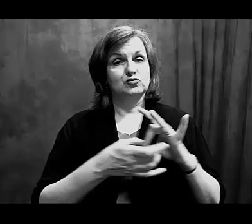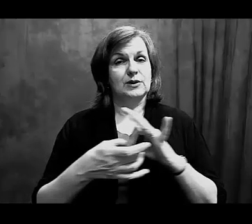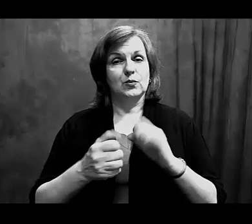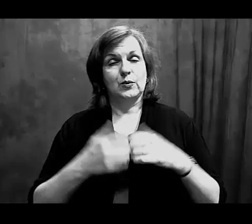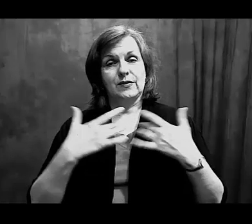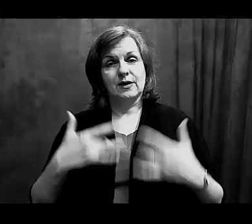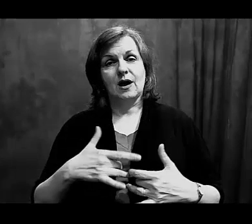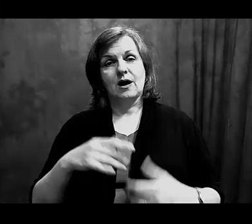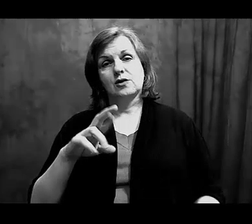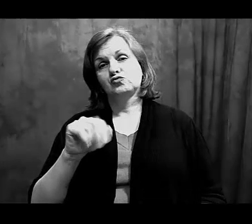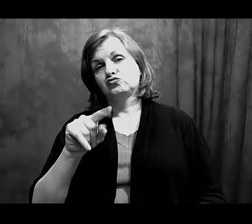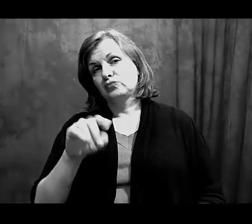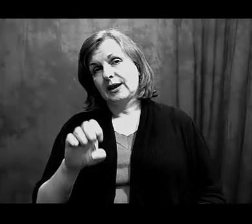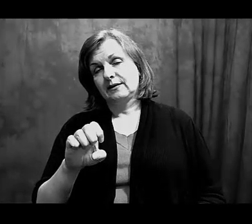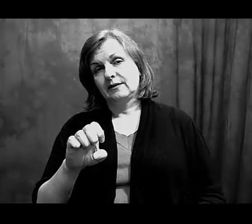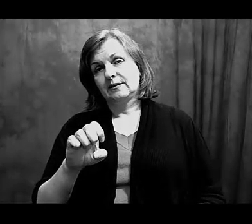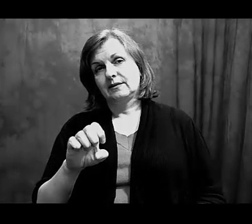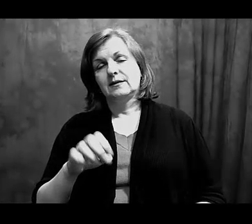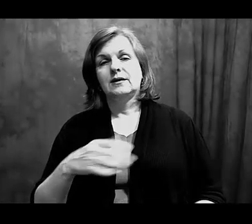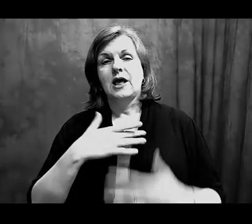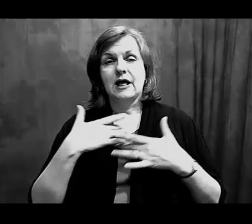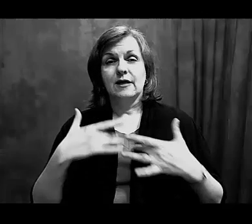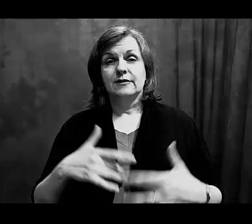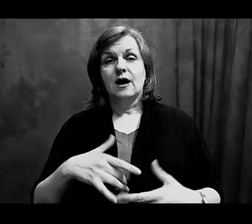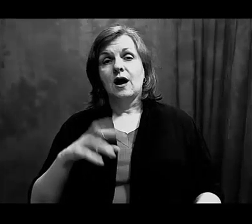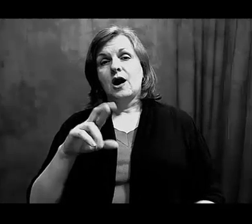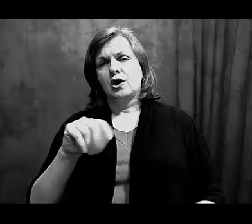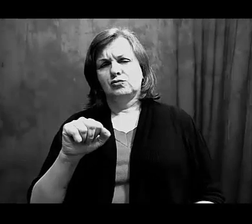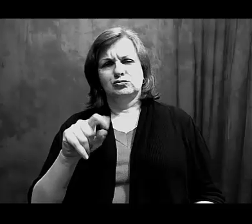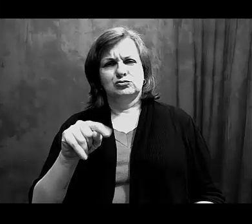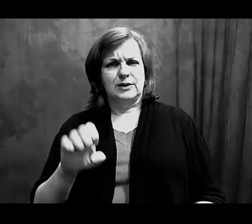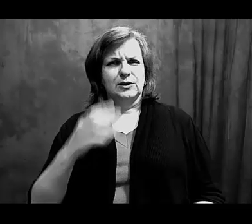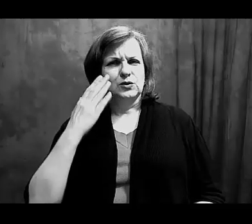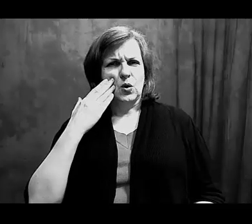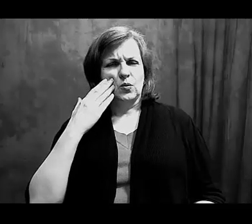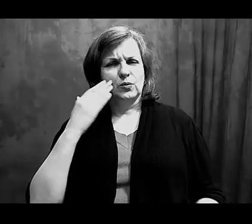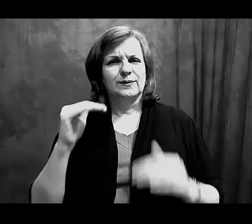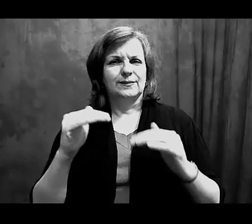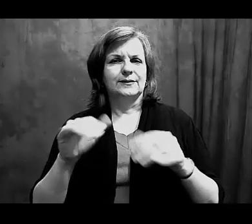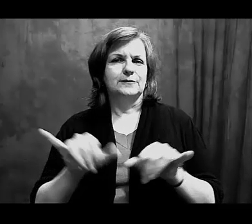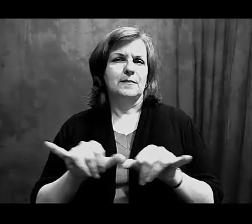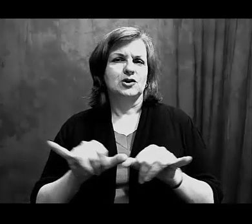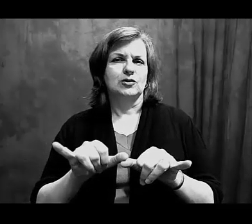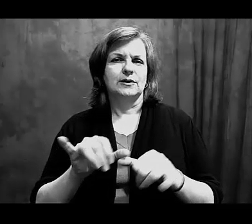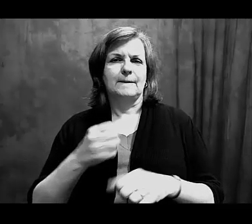and out to the rest of the body